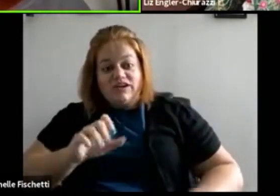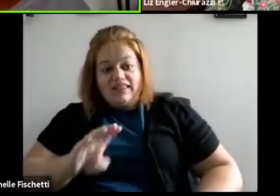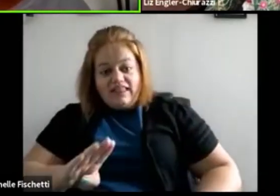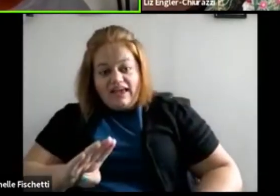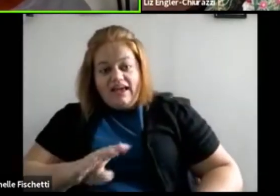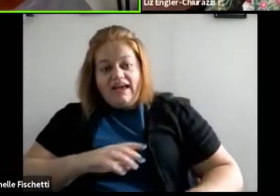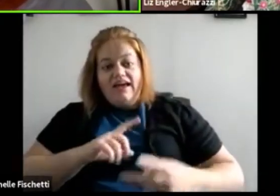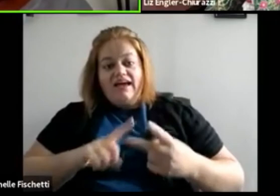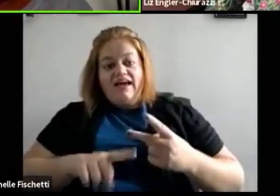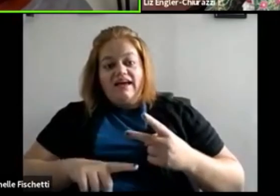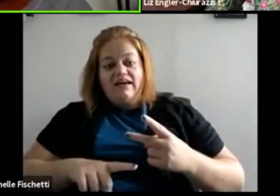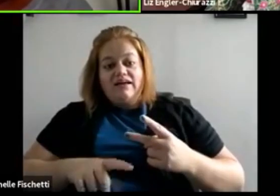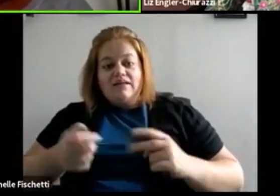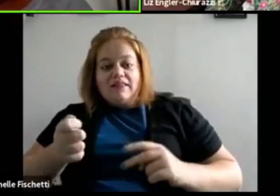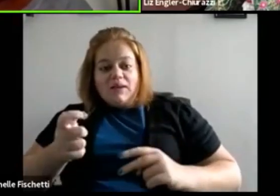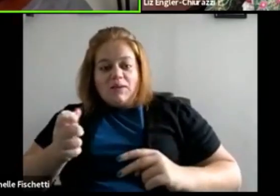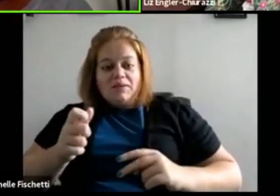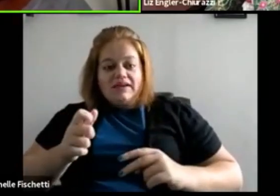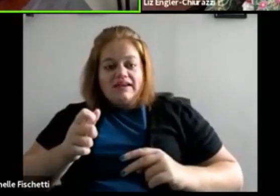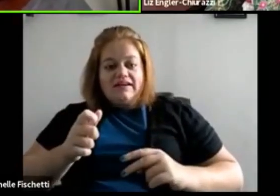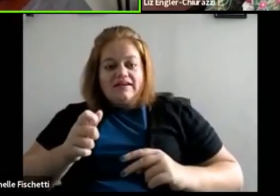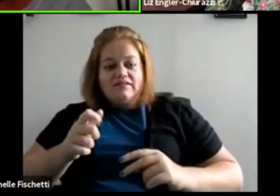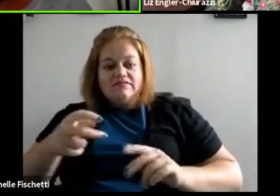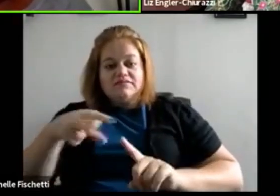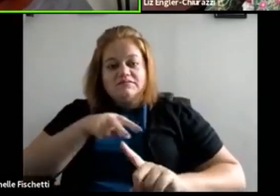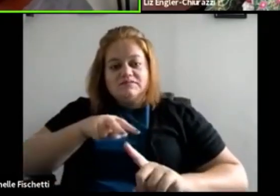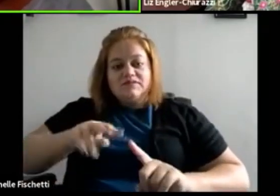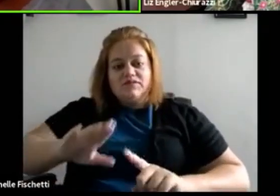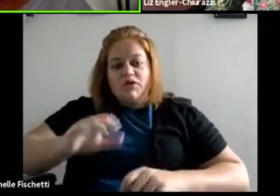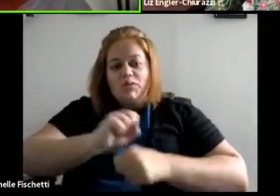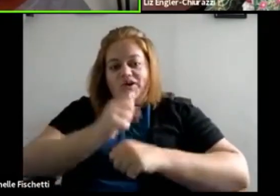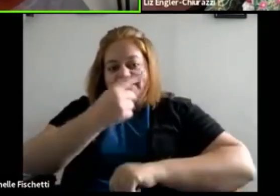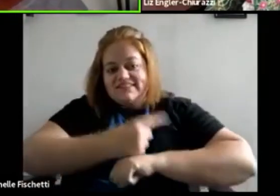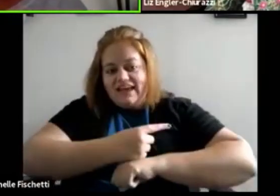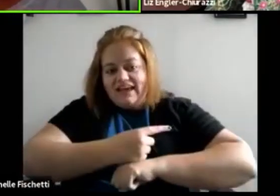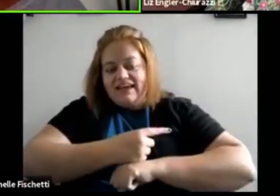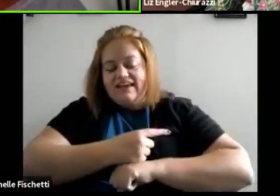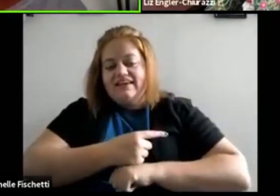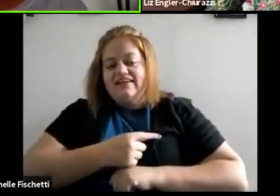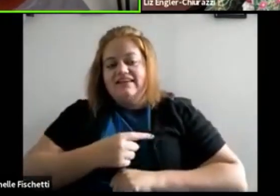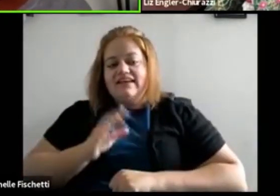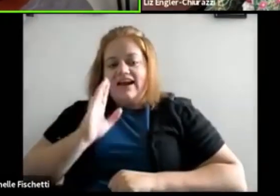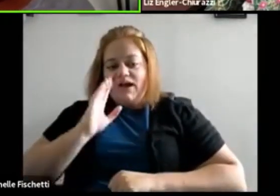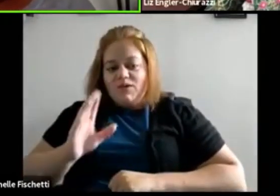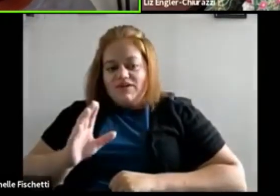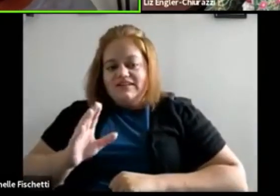us a little taste of what your work day is like and I will for sure be awaiting